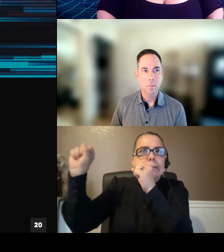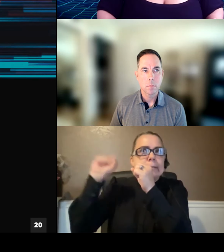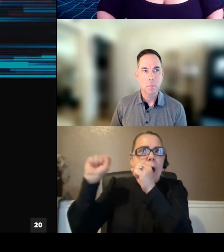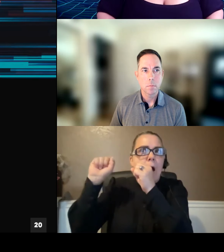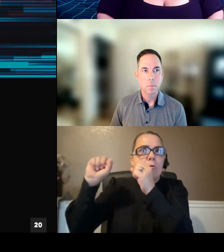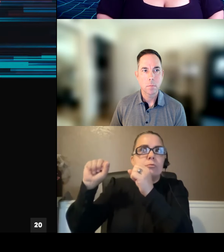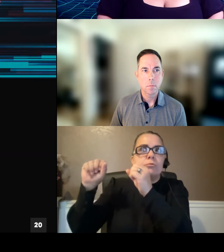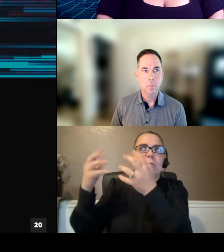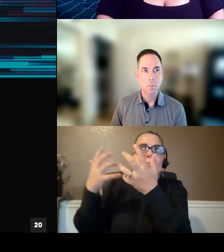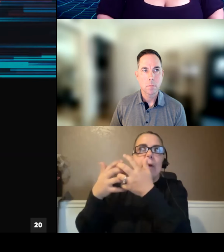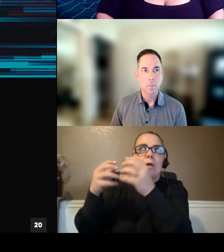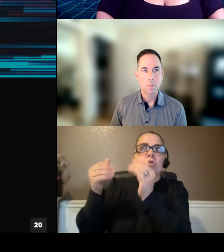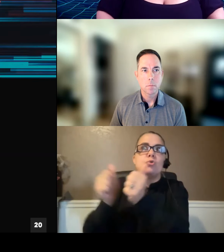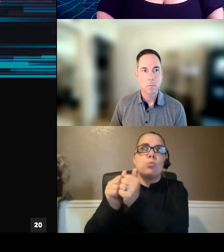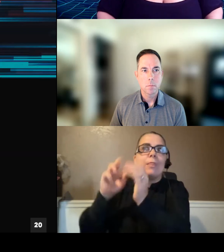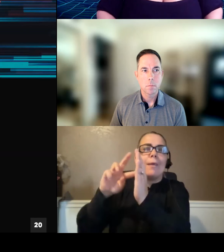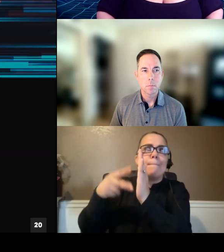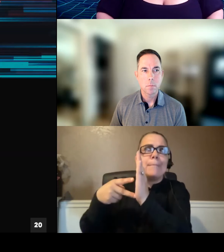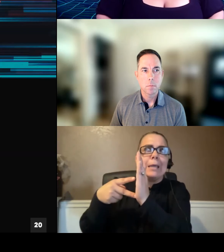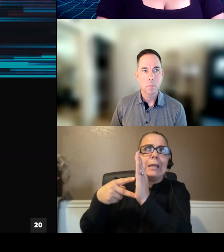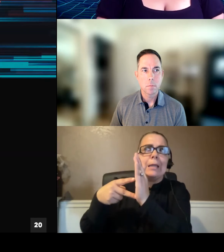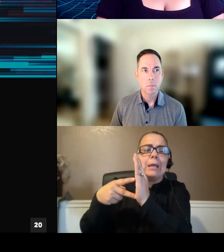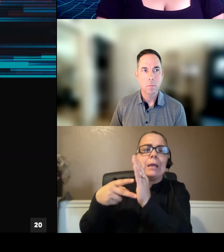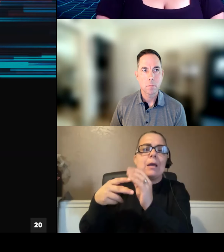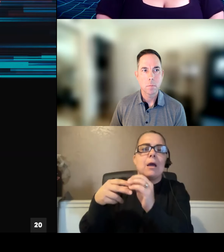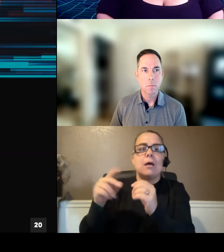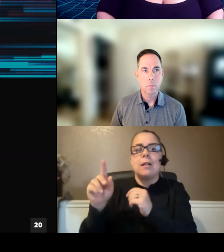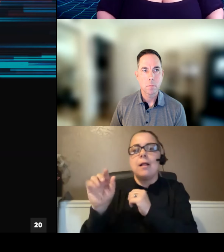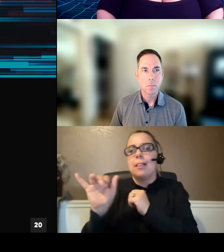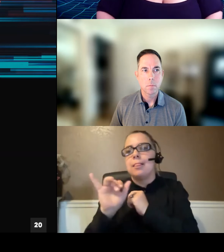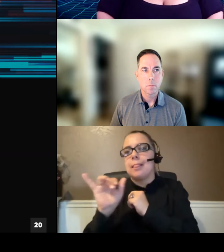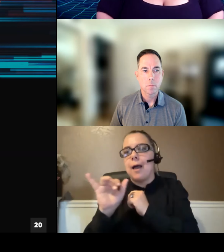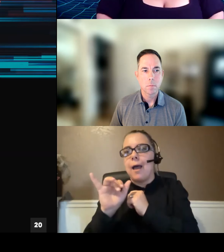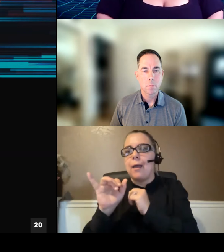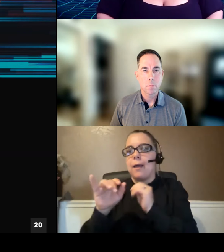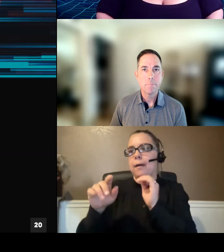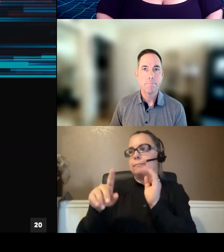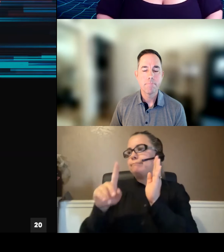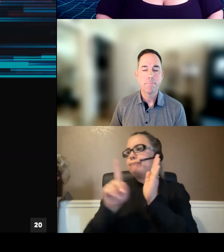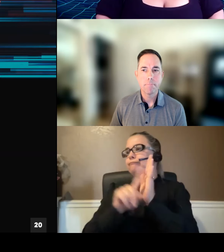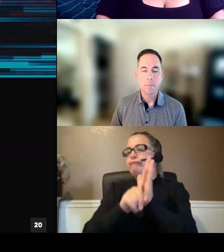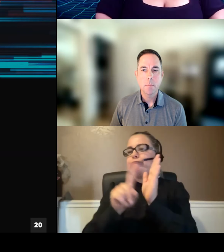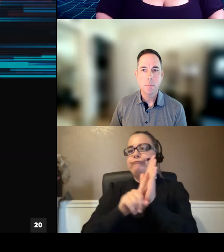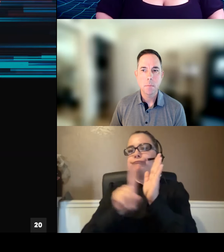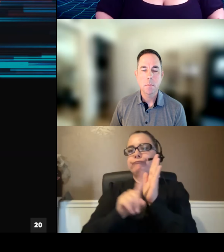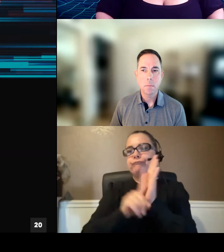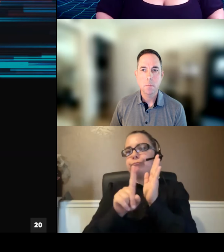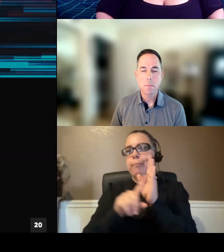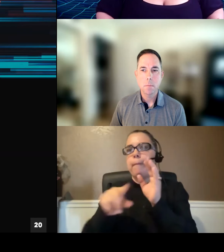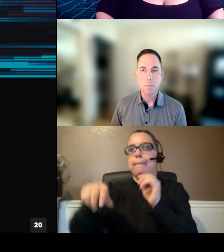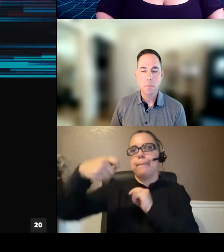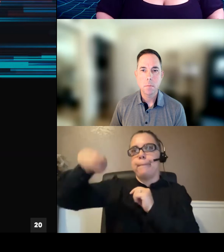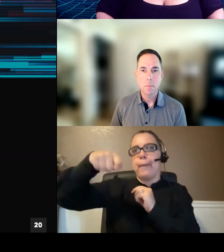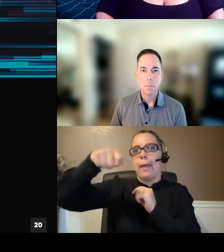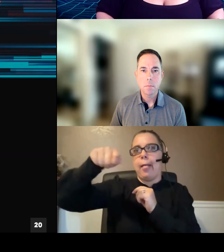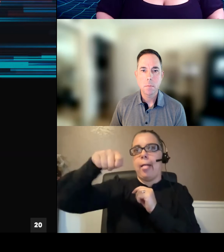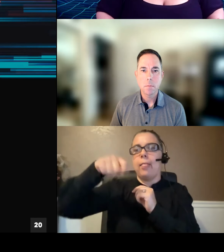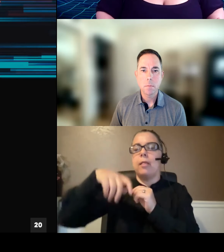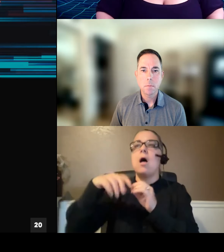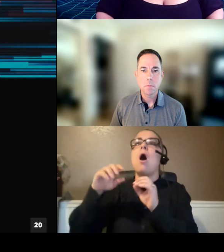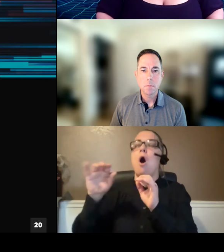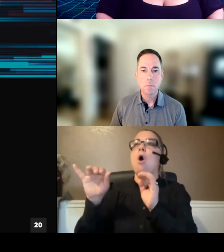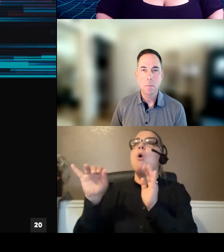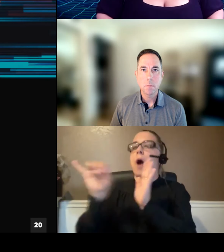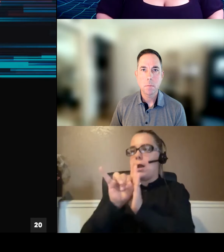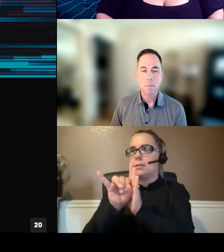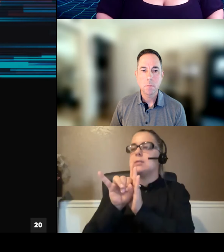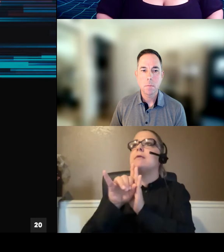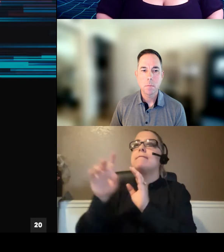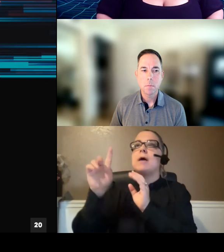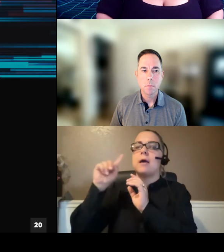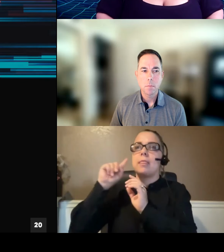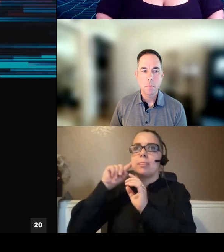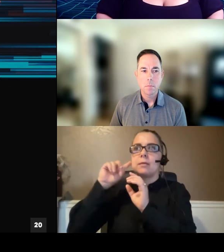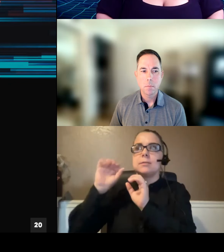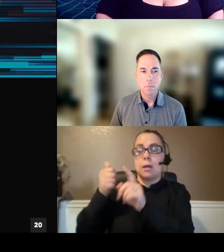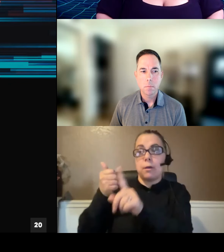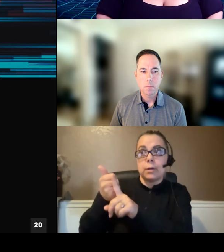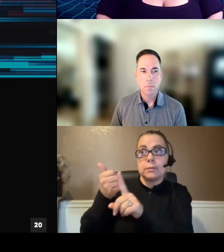comparison of this is a sound of a bell, but it won't say to transcribe a sound of a church bell